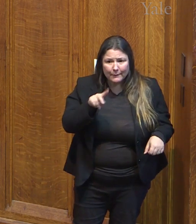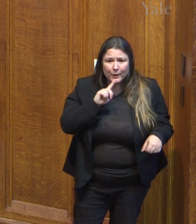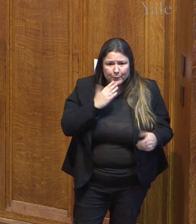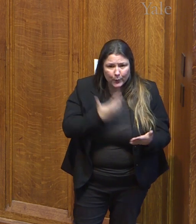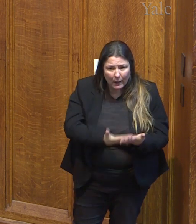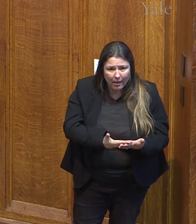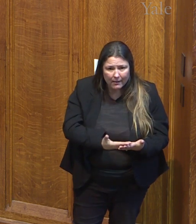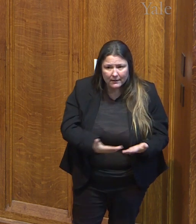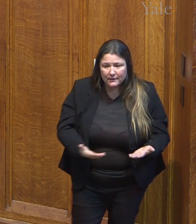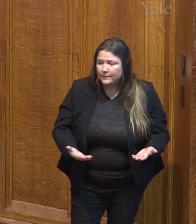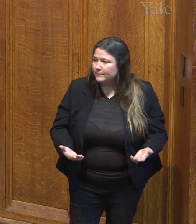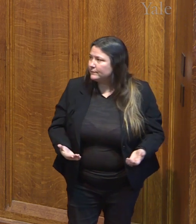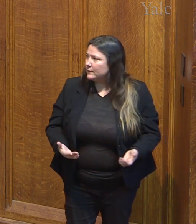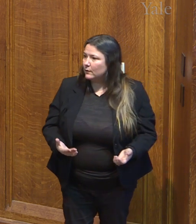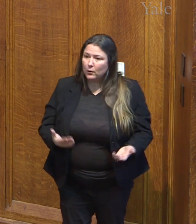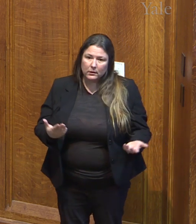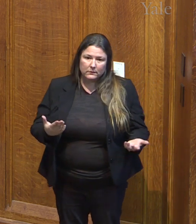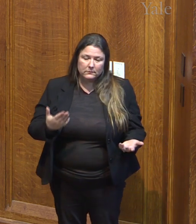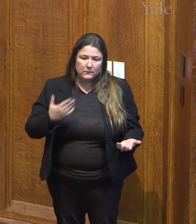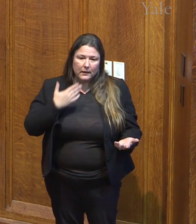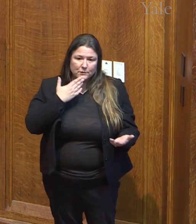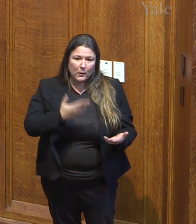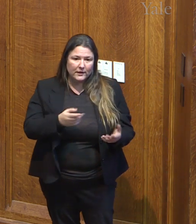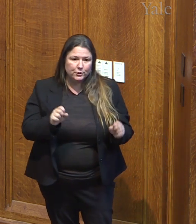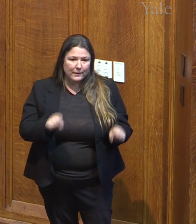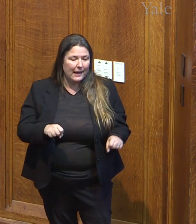or as well as we do which is not very well.